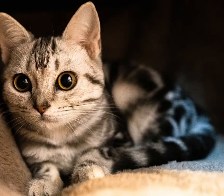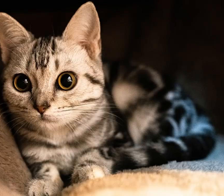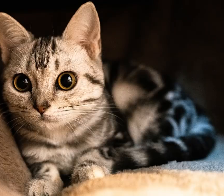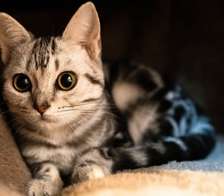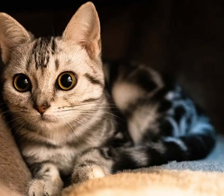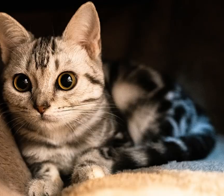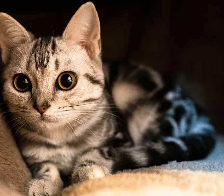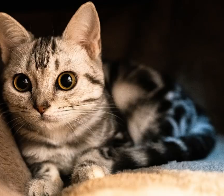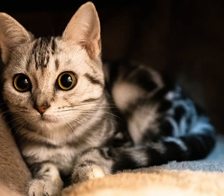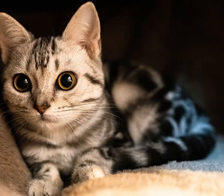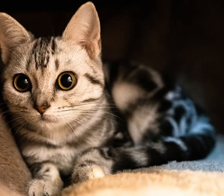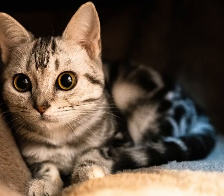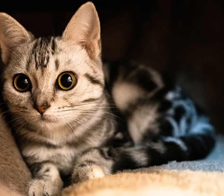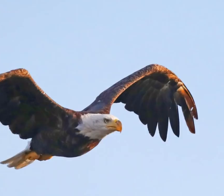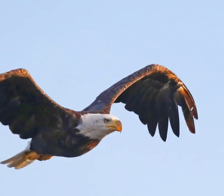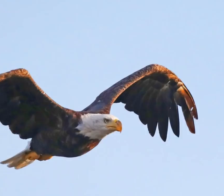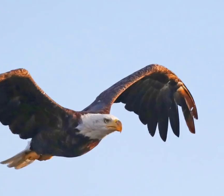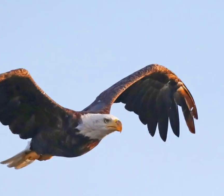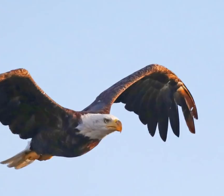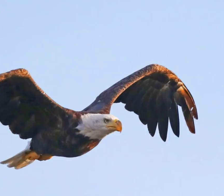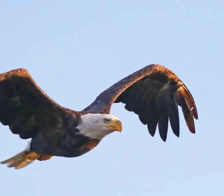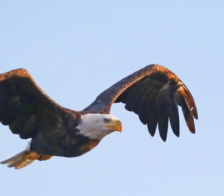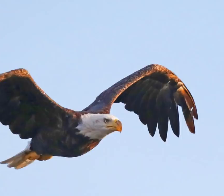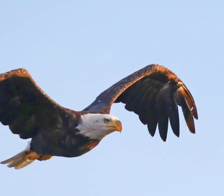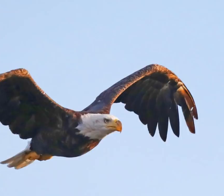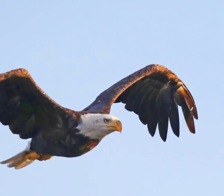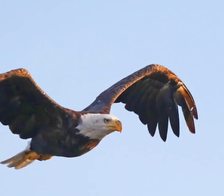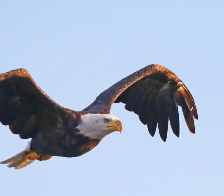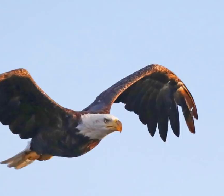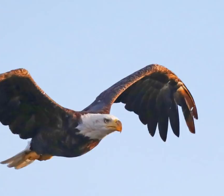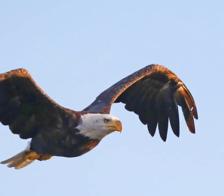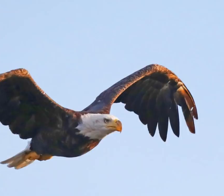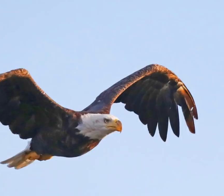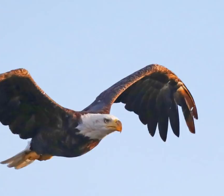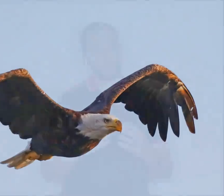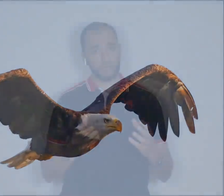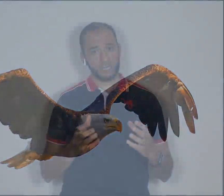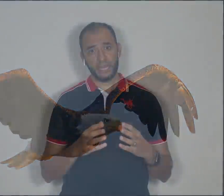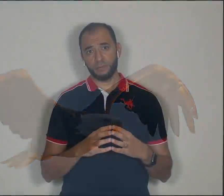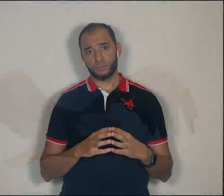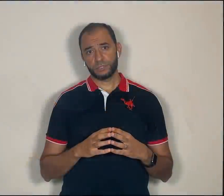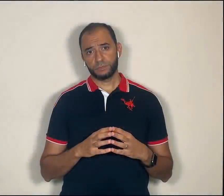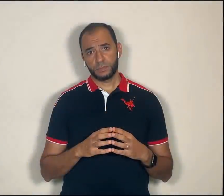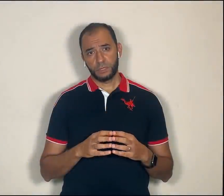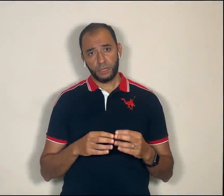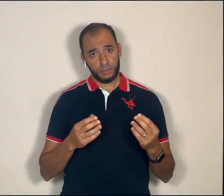the theory of evolution, by natural selection? The theory claims,